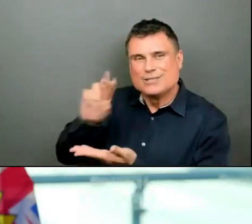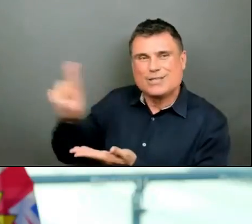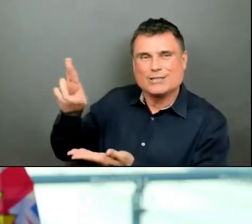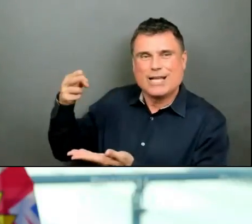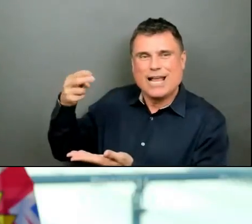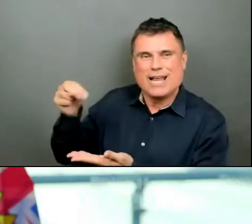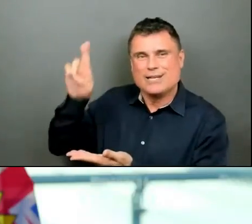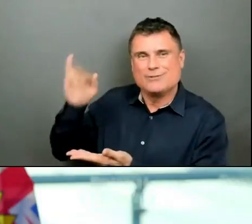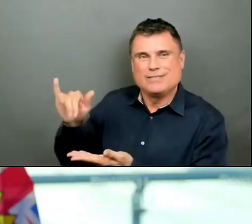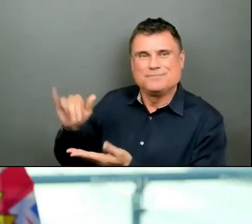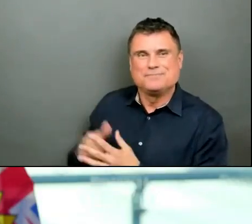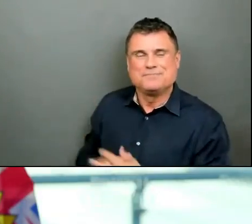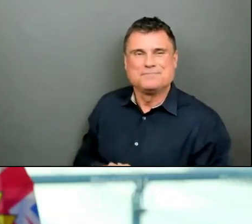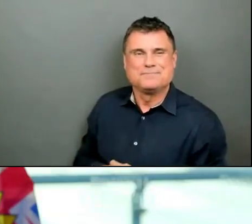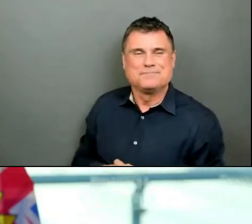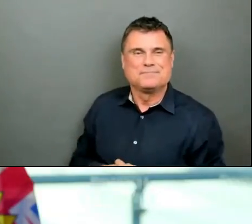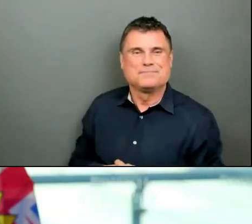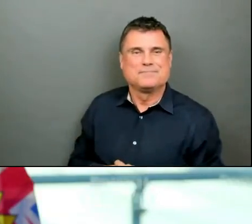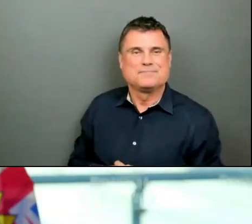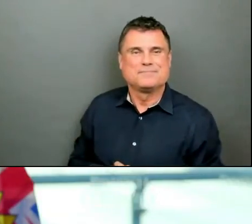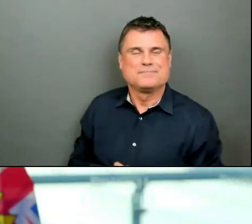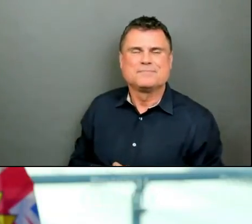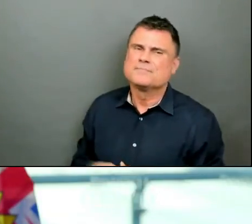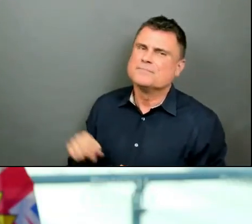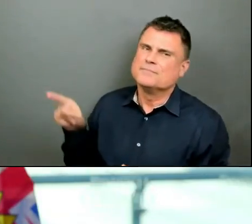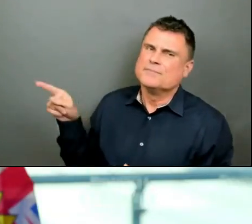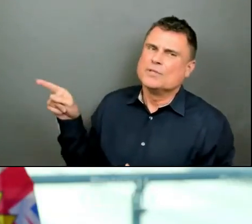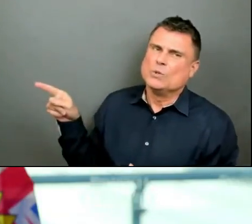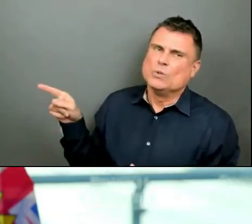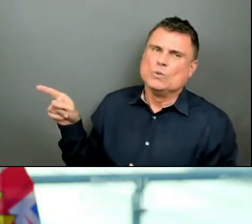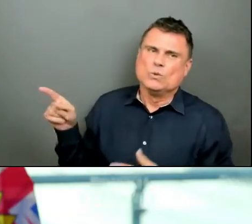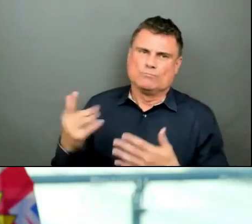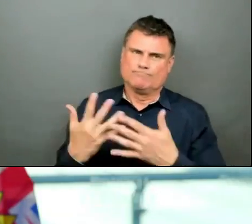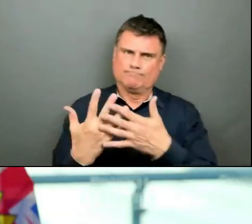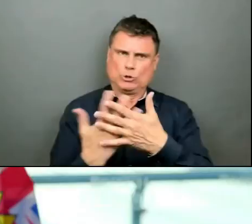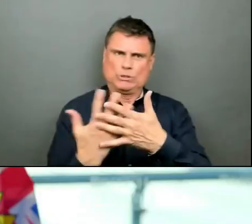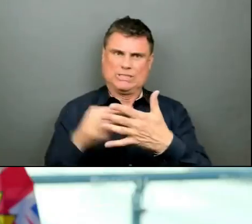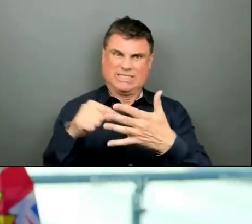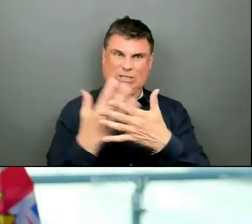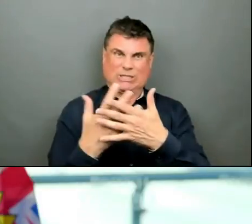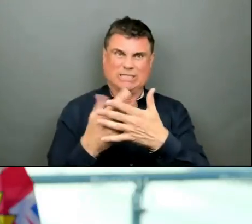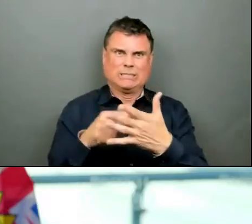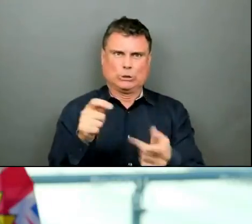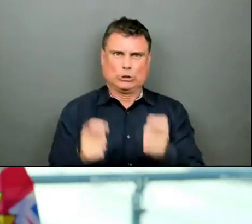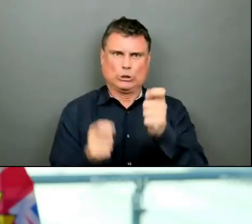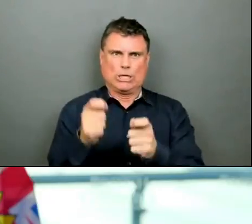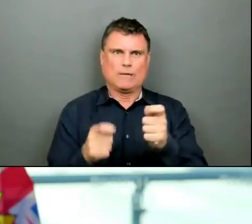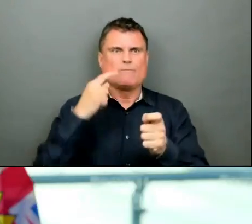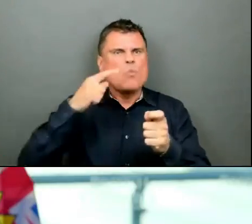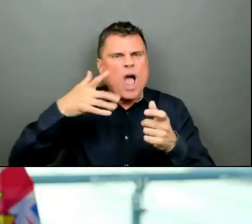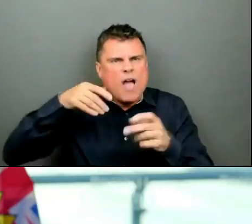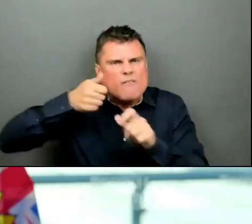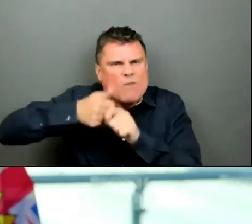Hi Dr. Henry. With the change in the method for sequencing the variants, what data will be released?